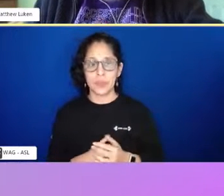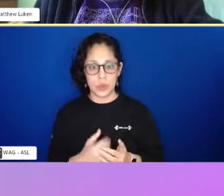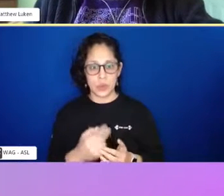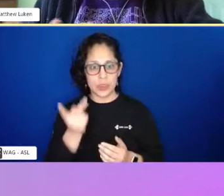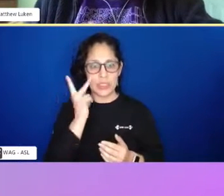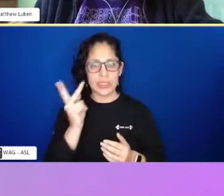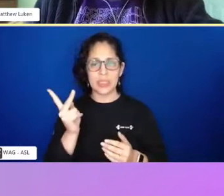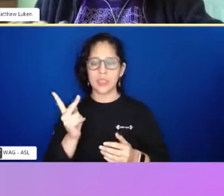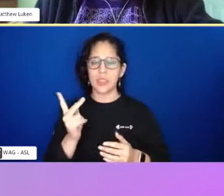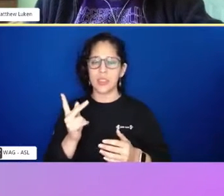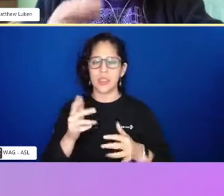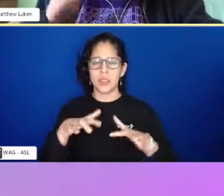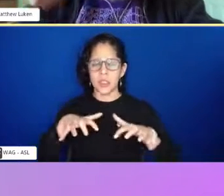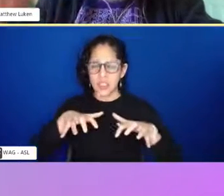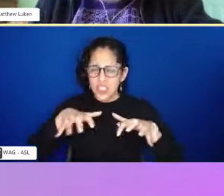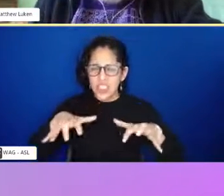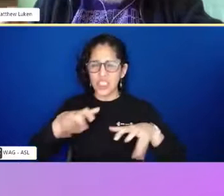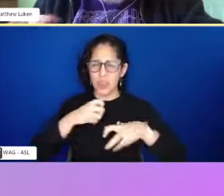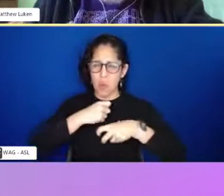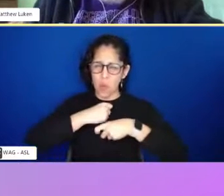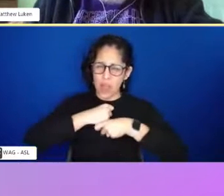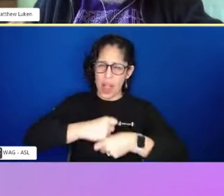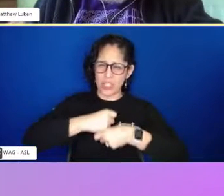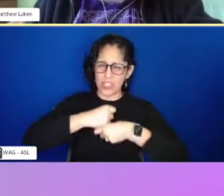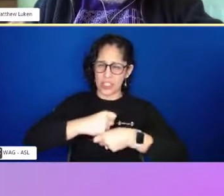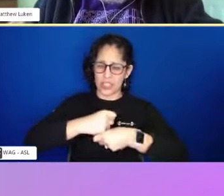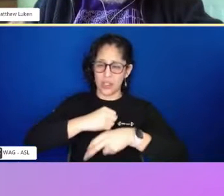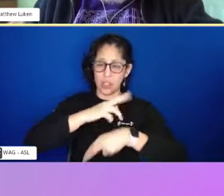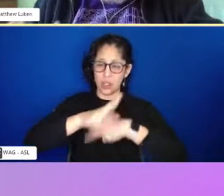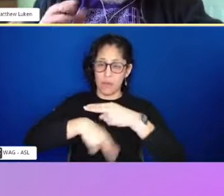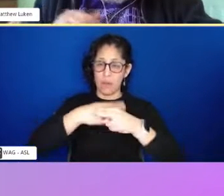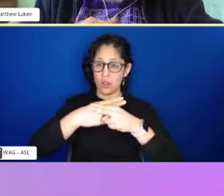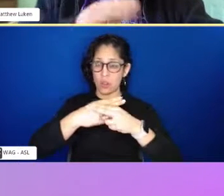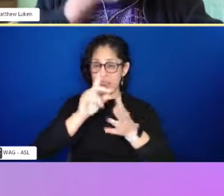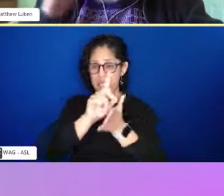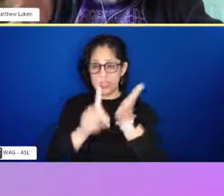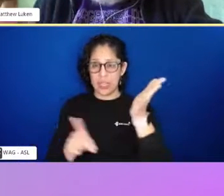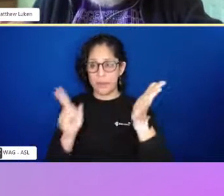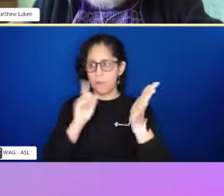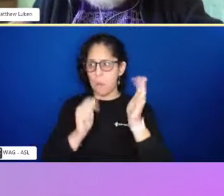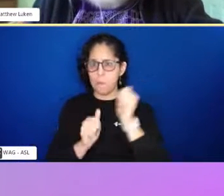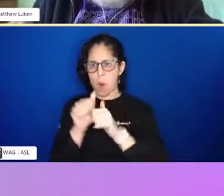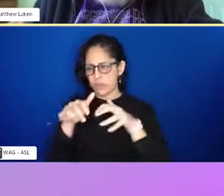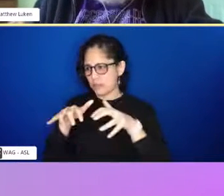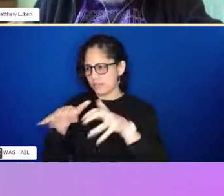concept of niche products. So in this graphic what we are seeing on the right is the mass production, universal